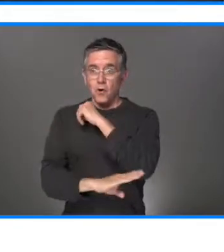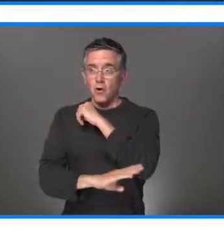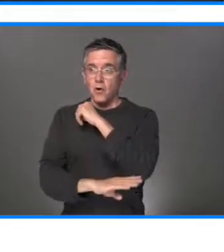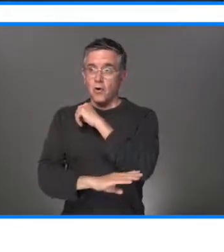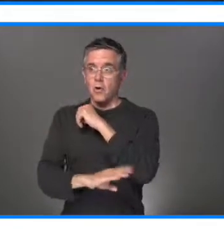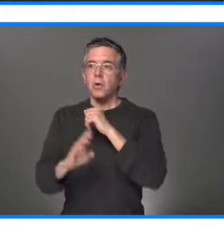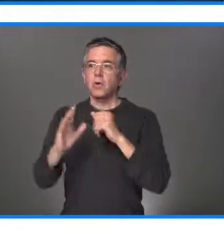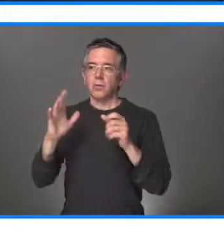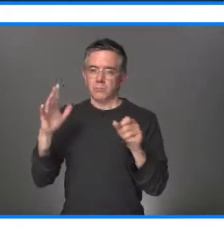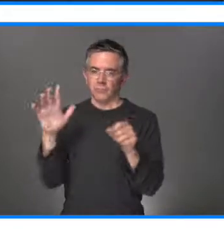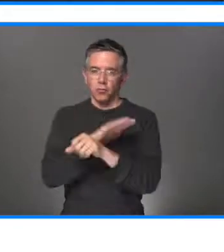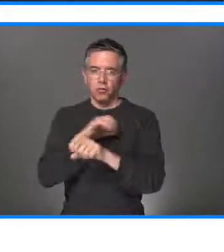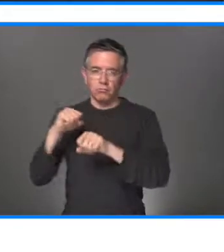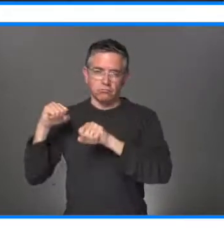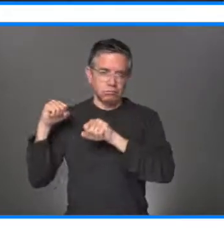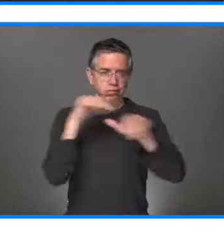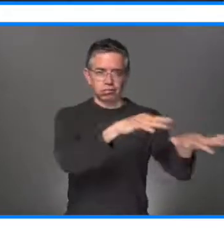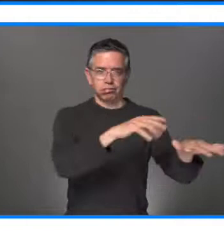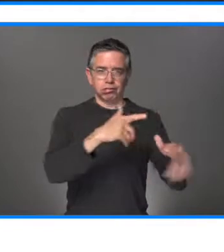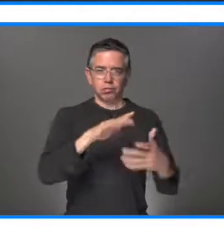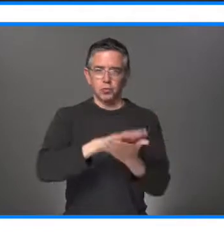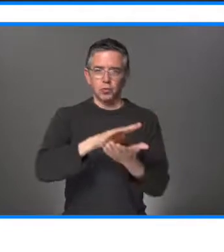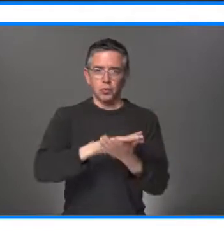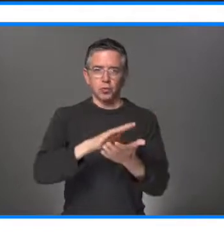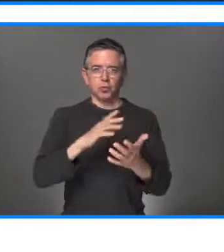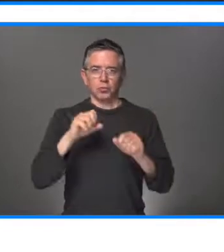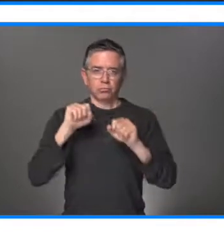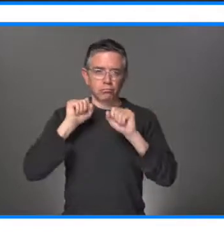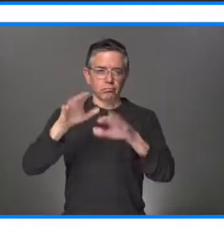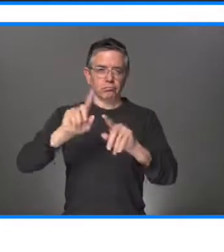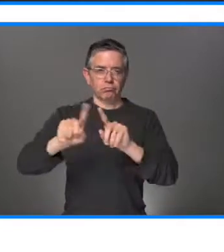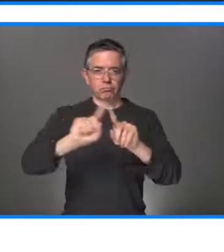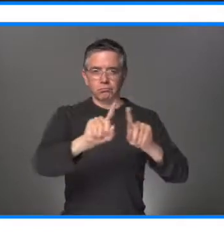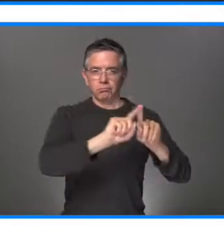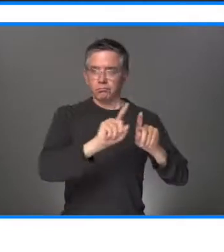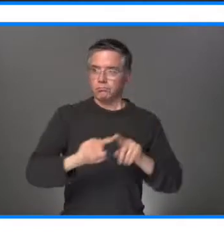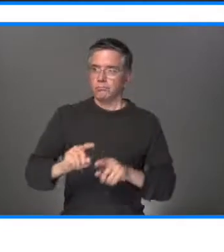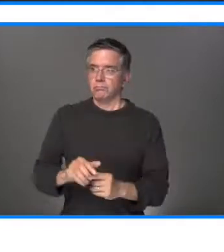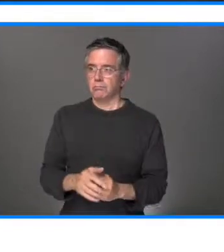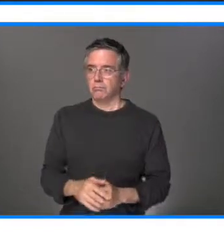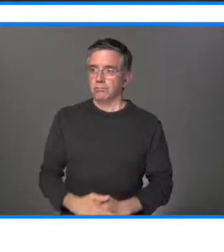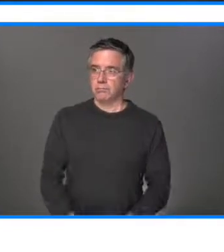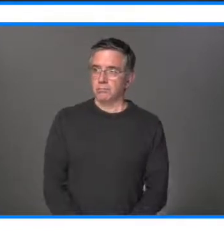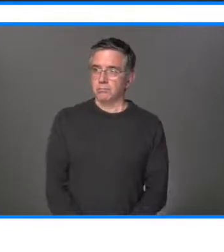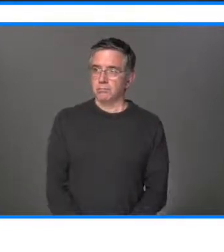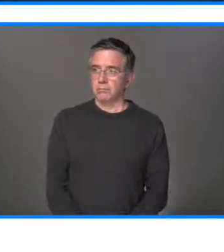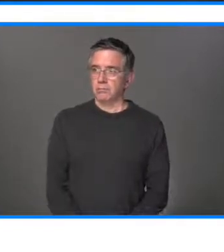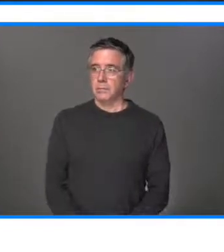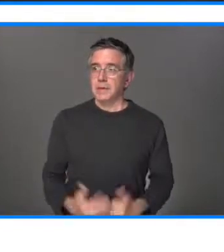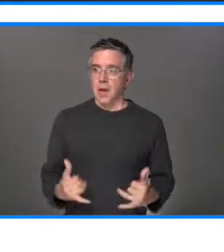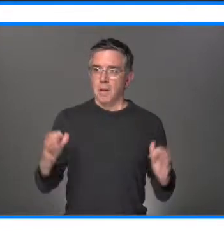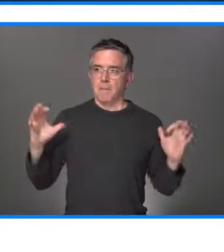And by being able to return to the things that we love and enjoy about living in Whatcom County,